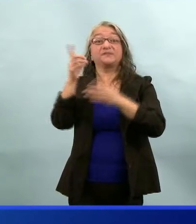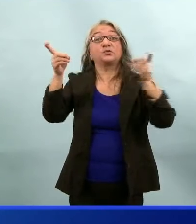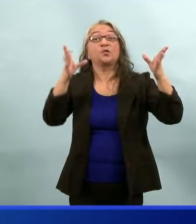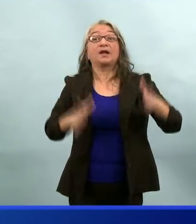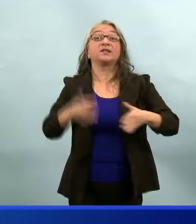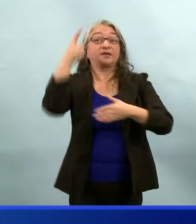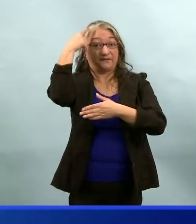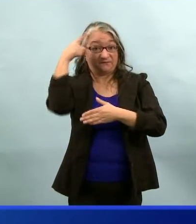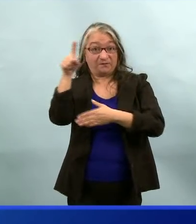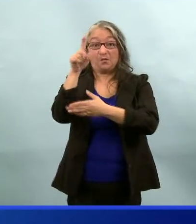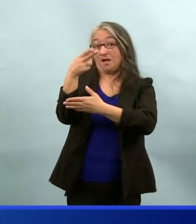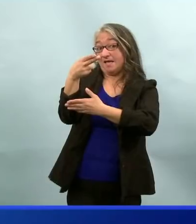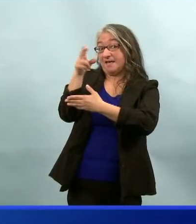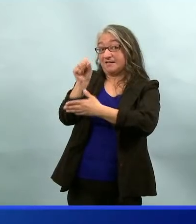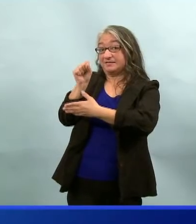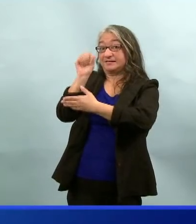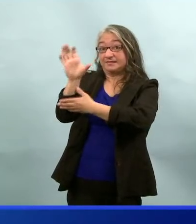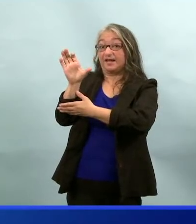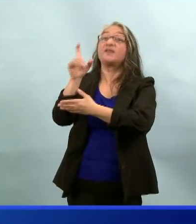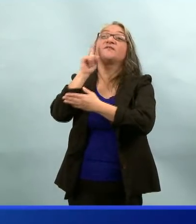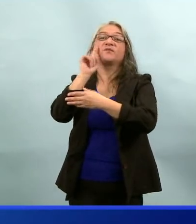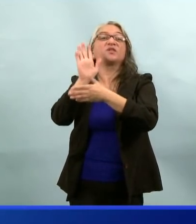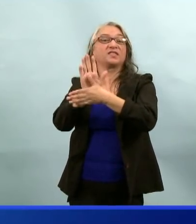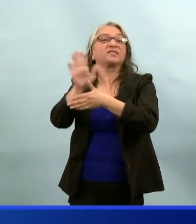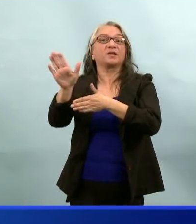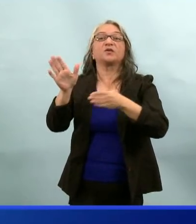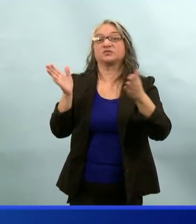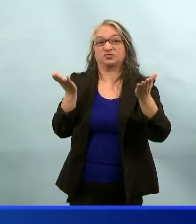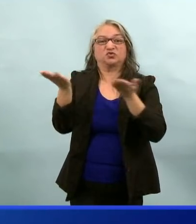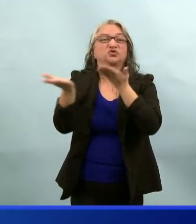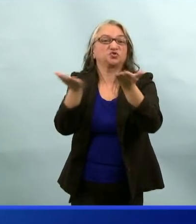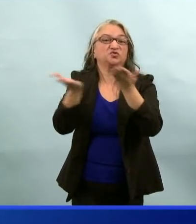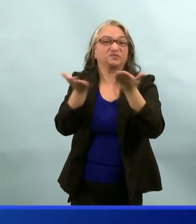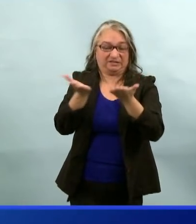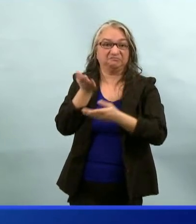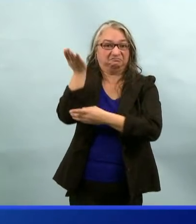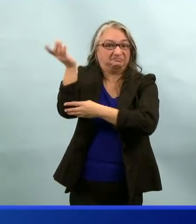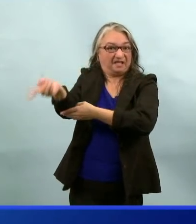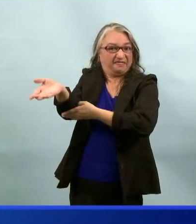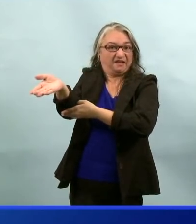and i had mentioned two weeks ago that we were disappointed to be heading into